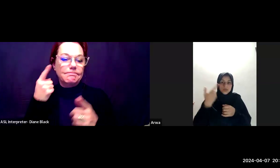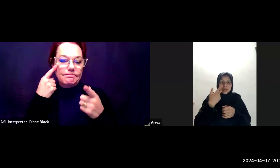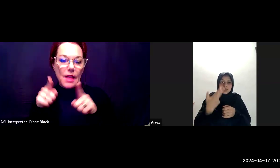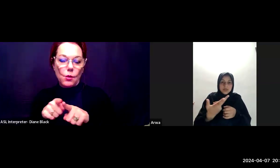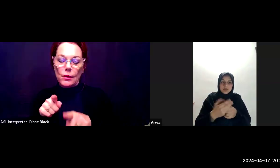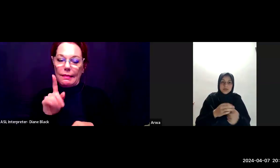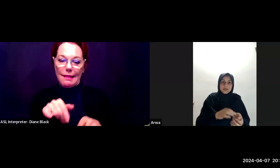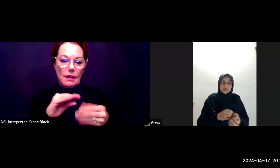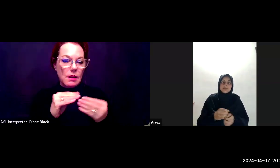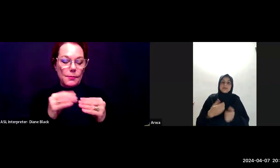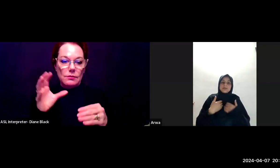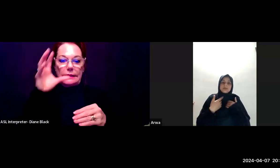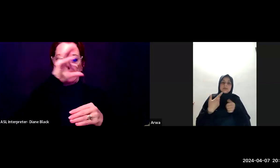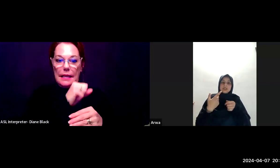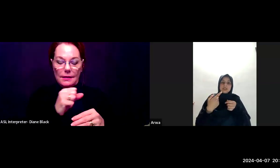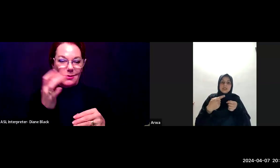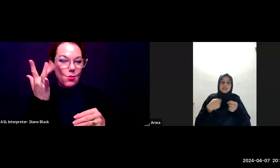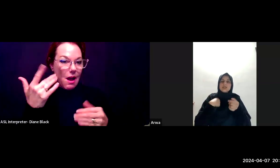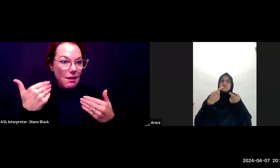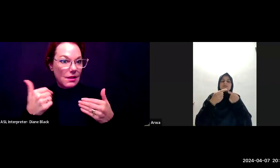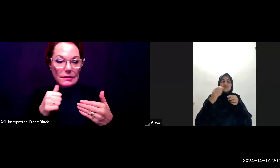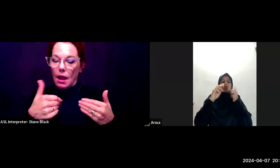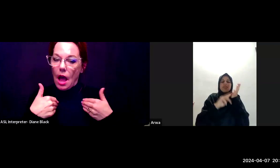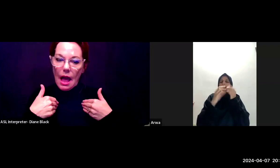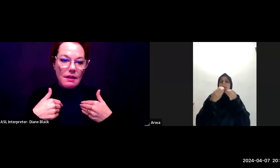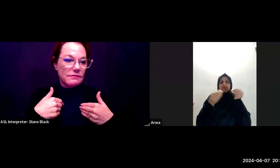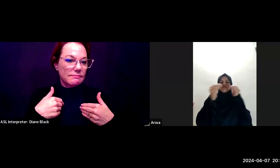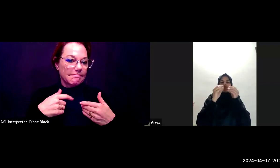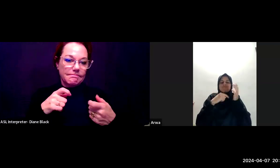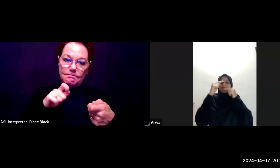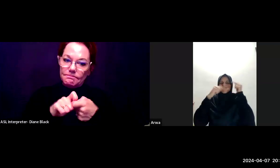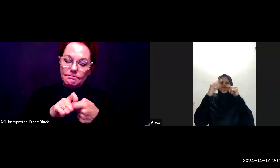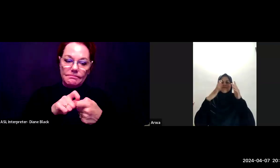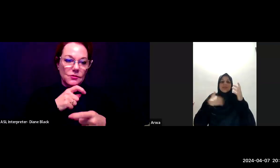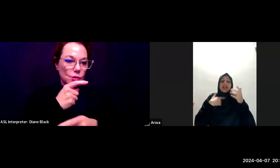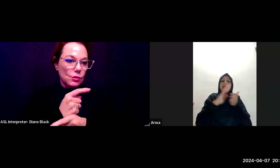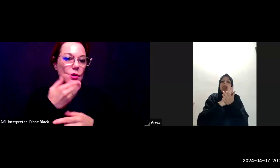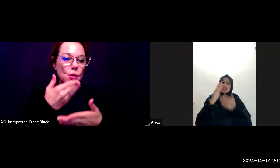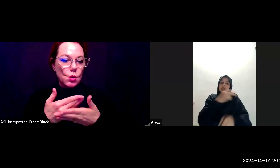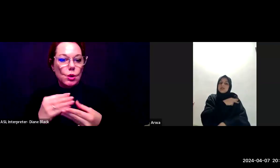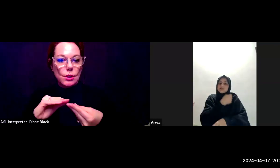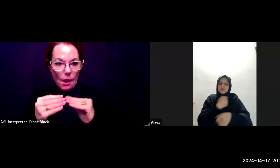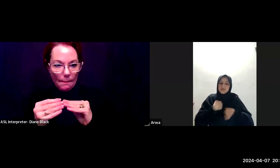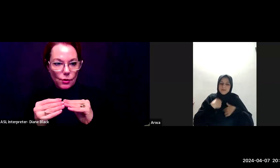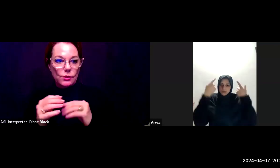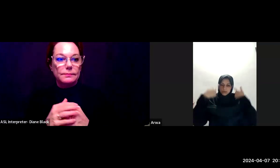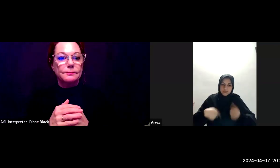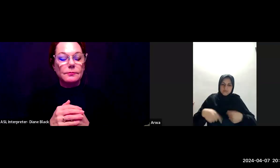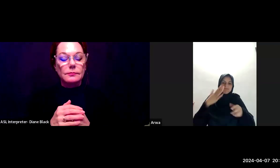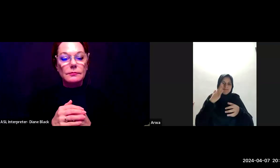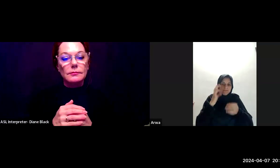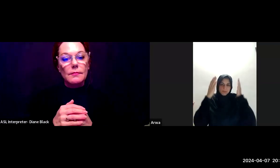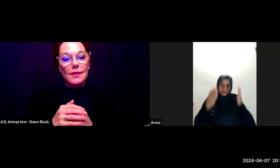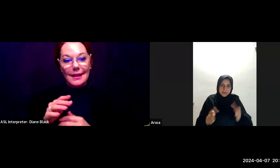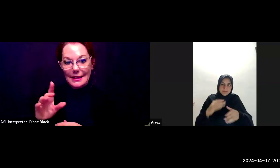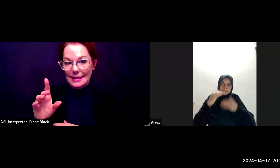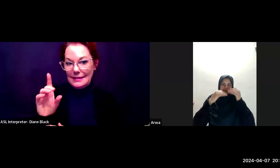because we don't have good numbers. and what does help is the database that was referred to earlier